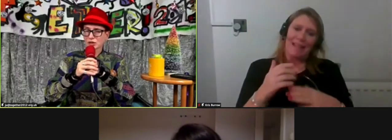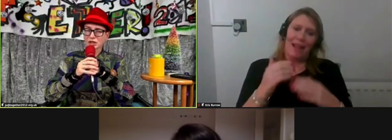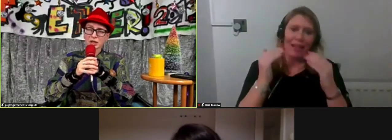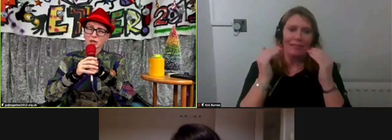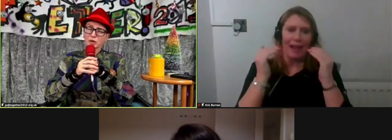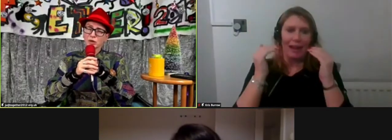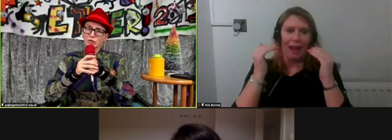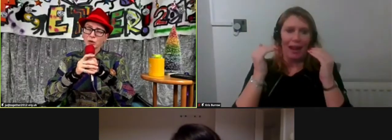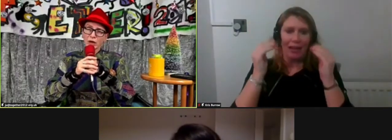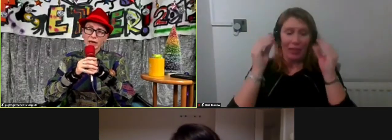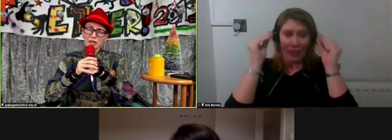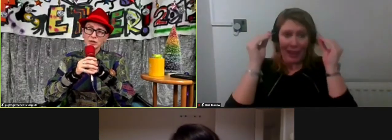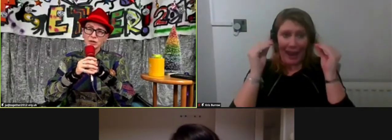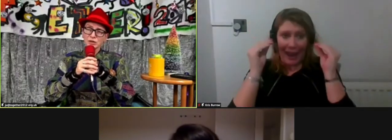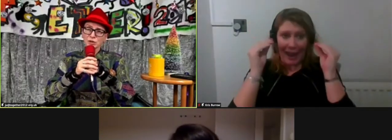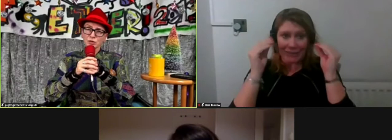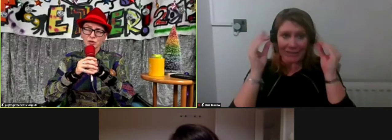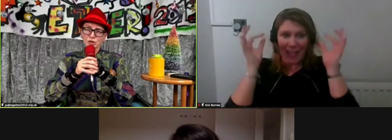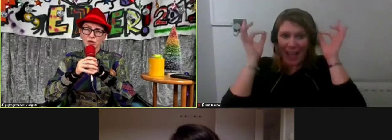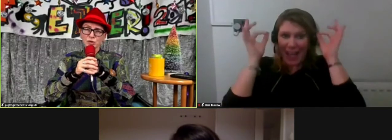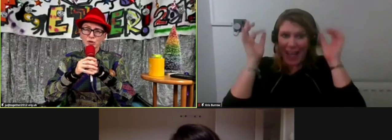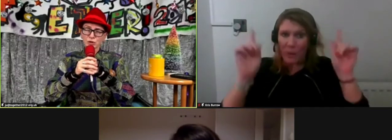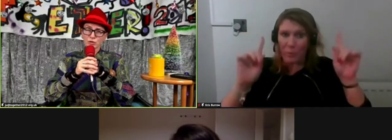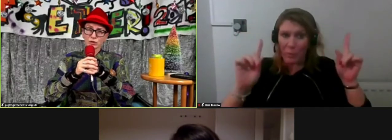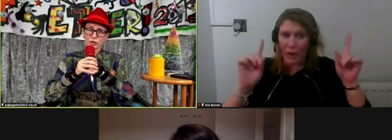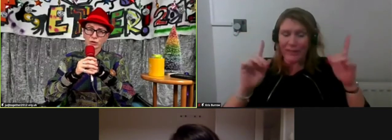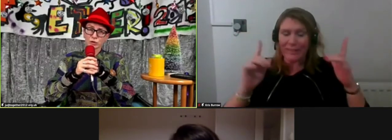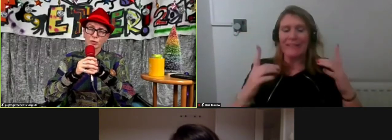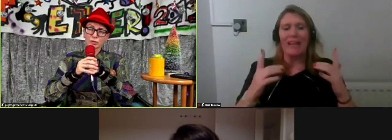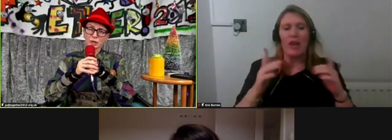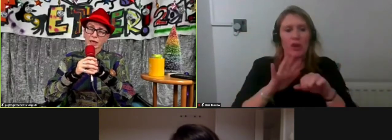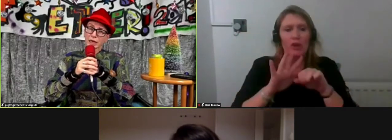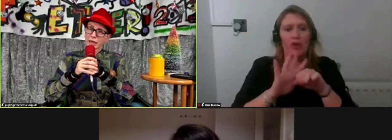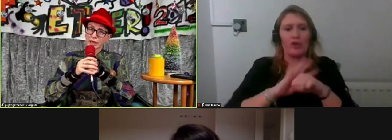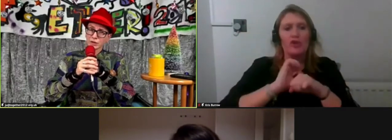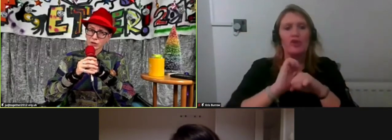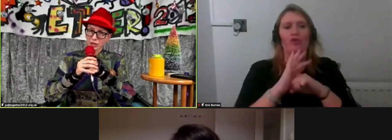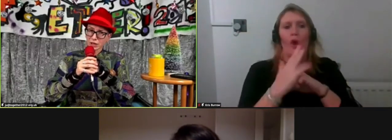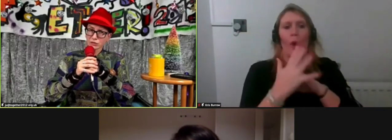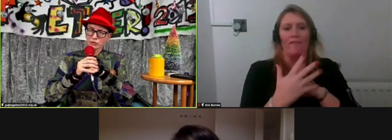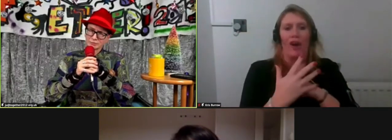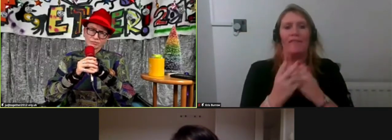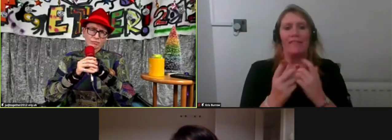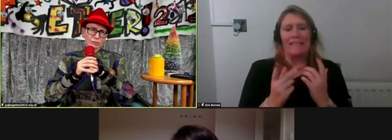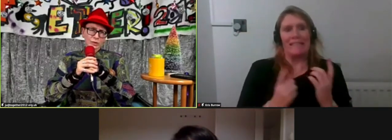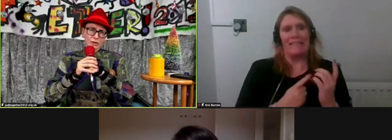see, but I've got a hennaed self-styled corona-crop, and I have -- well, actually